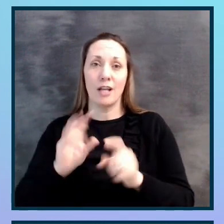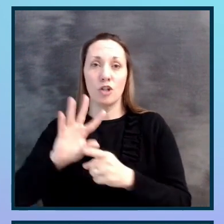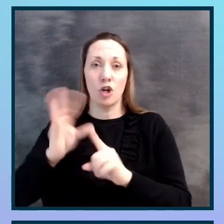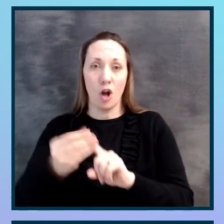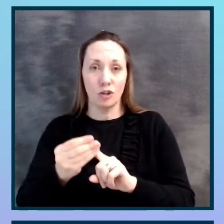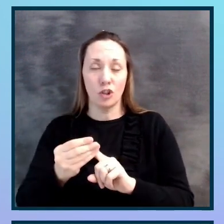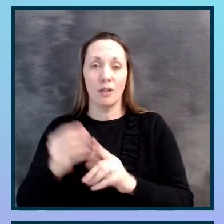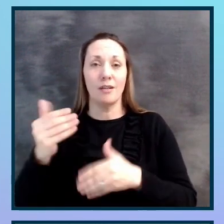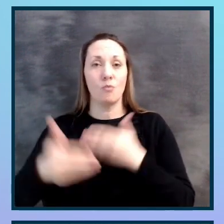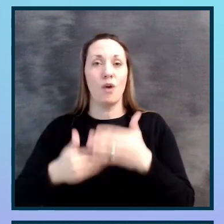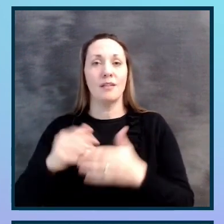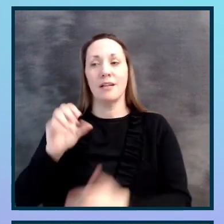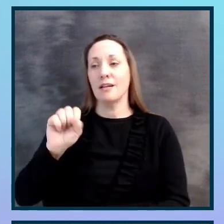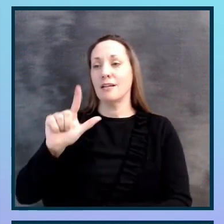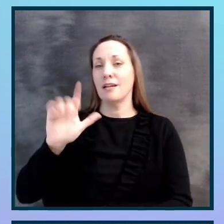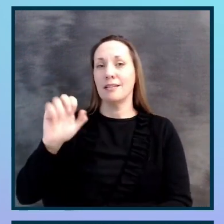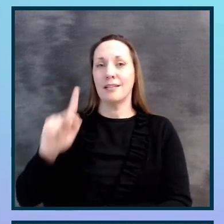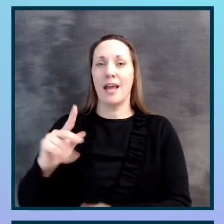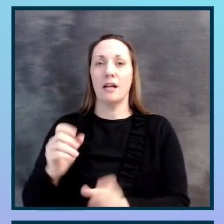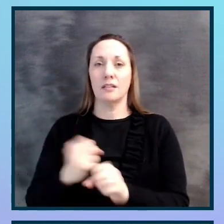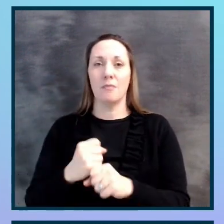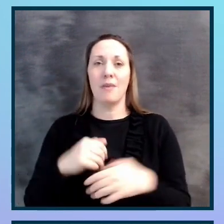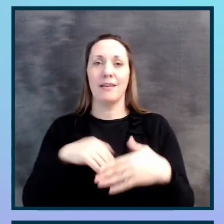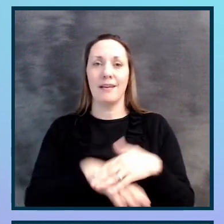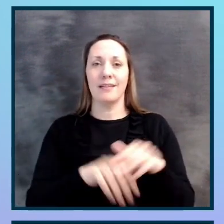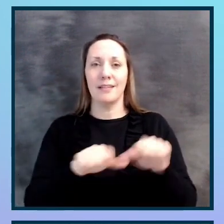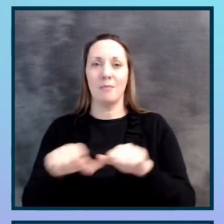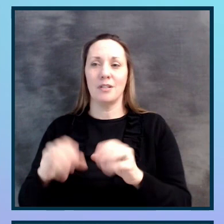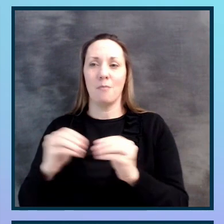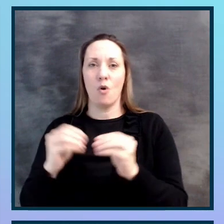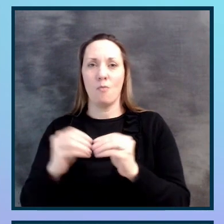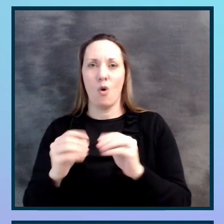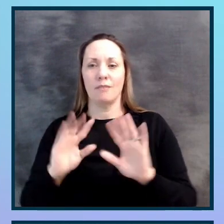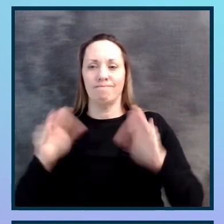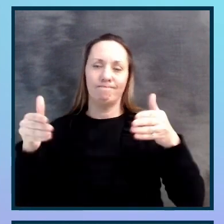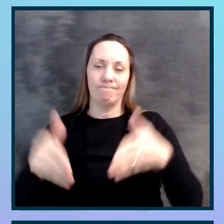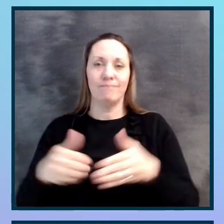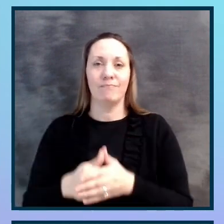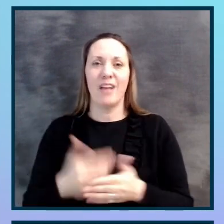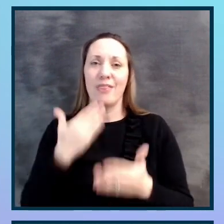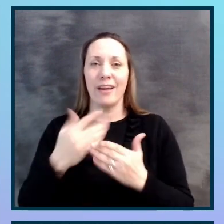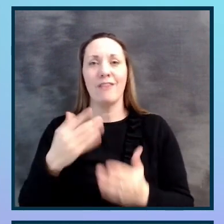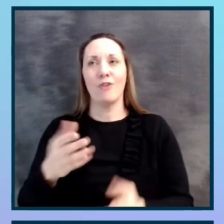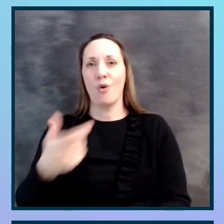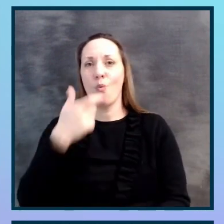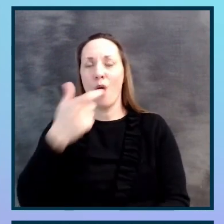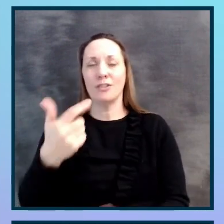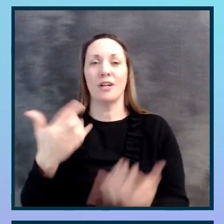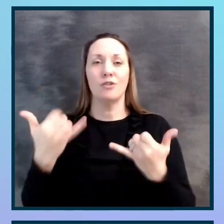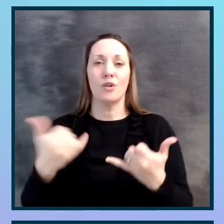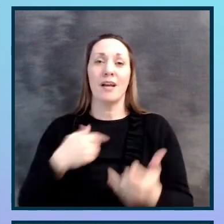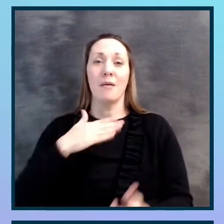to bring accessibility closer and closer to the center. Thank you for listening to us today, and please let us know if you have any questions.